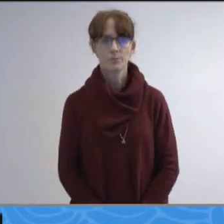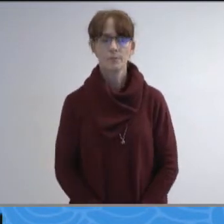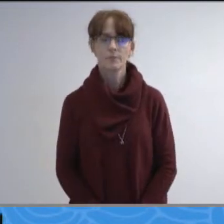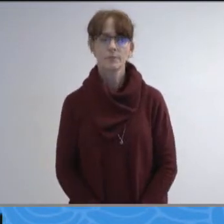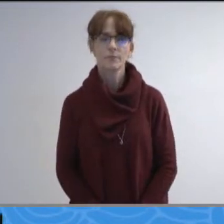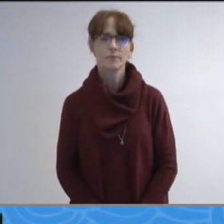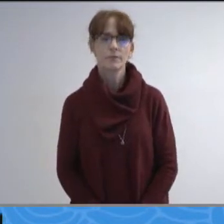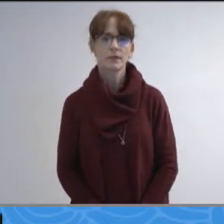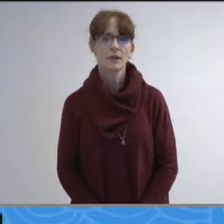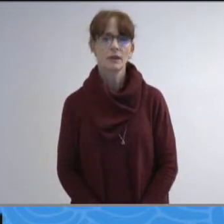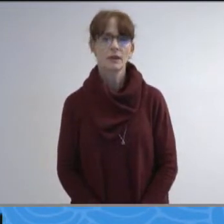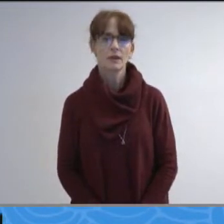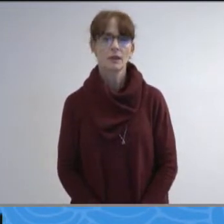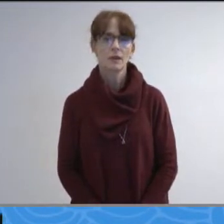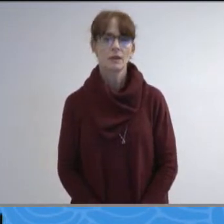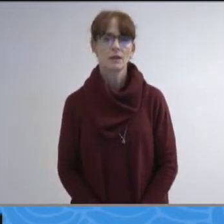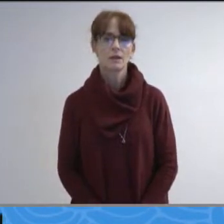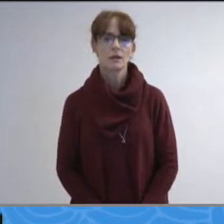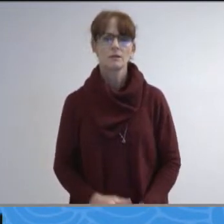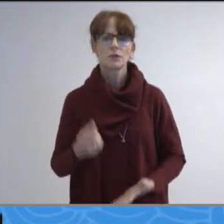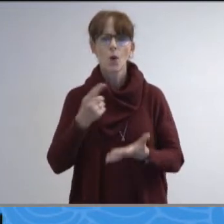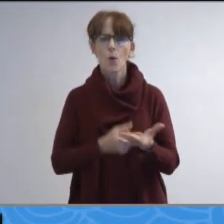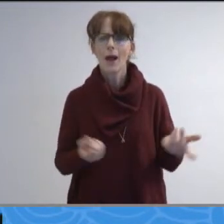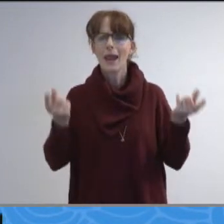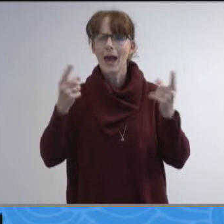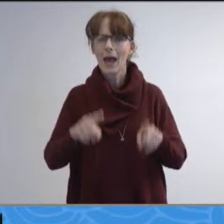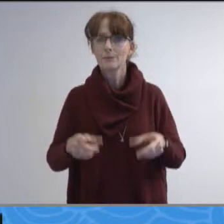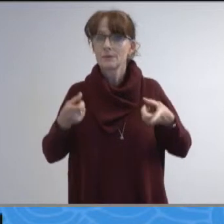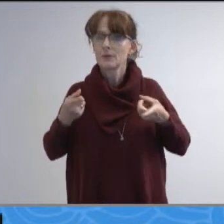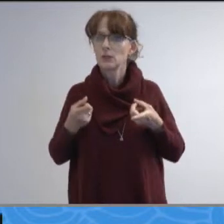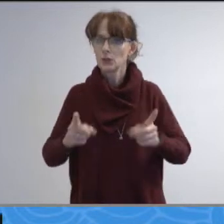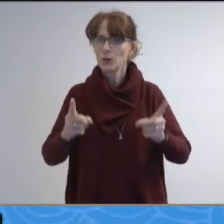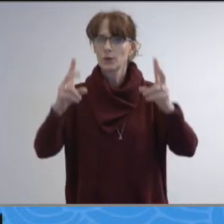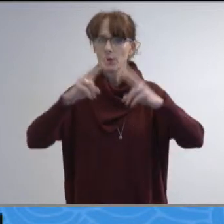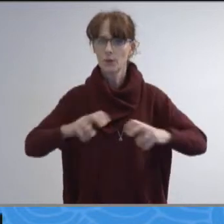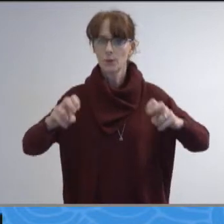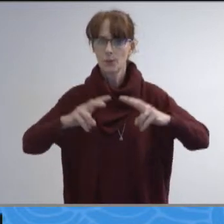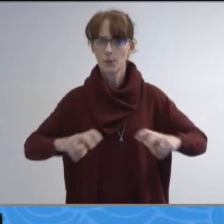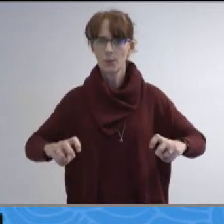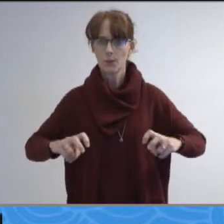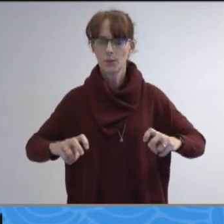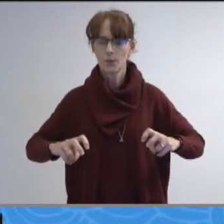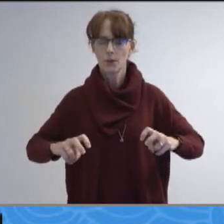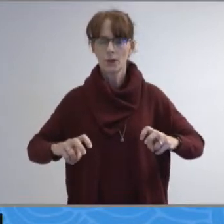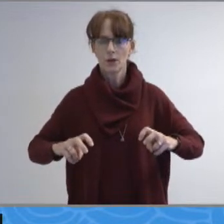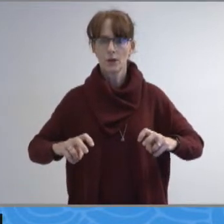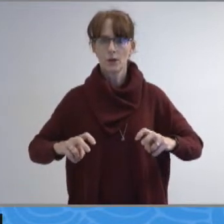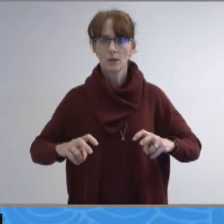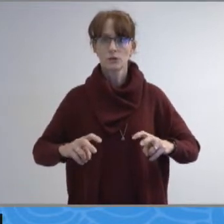Now, let's look at what happens during the Diagnostic to ensure teachers get the best data possible.